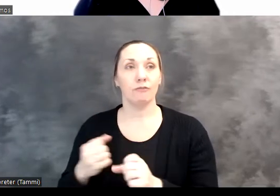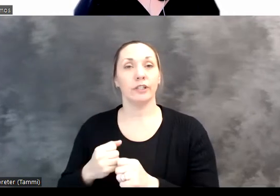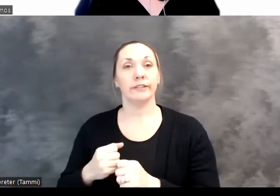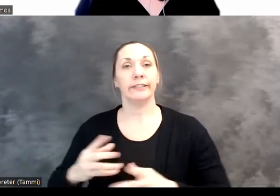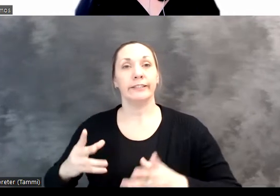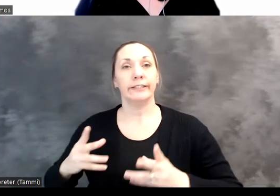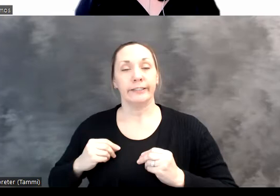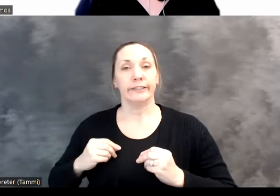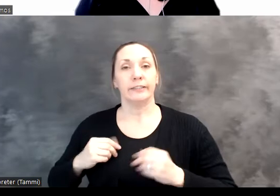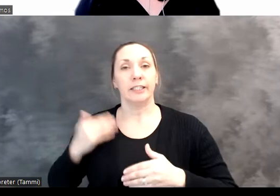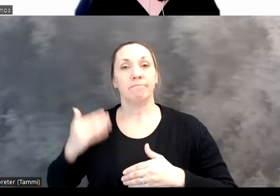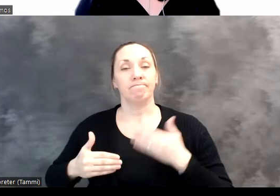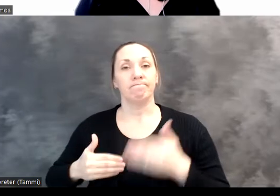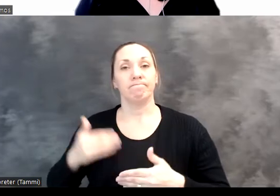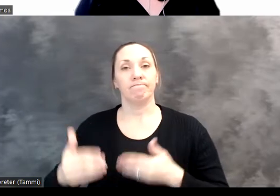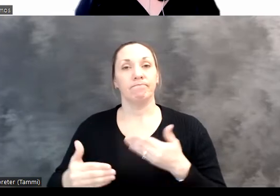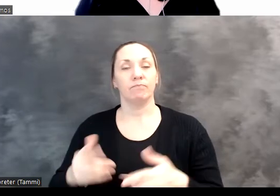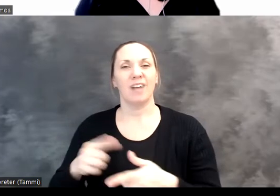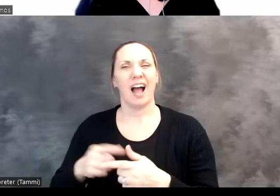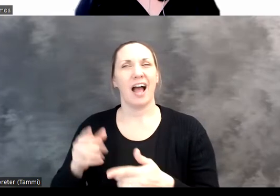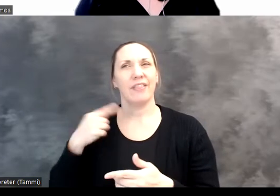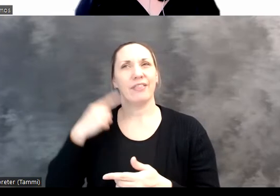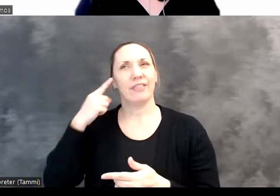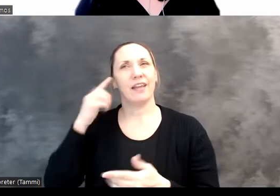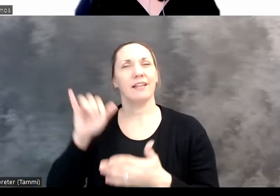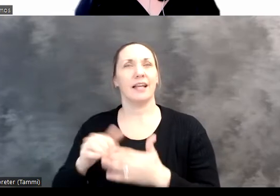, people -- living with disability, it is